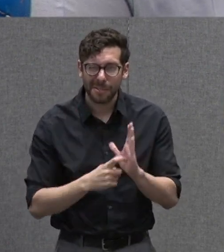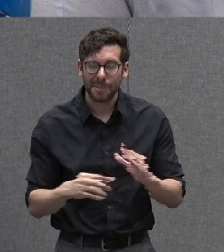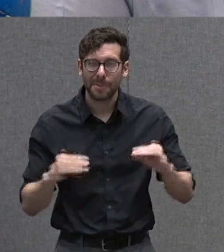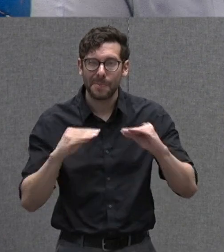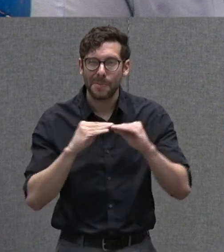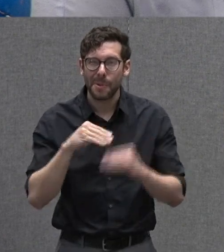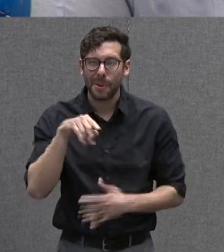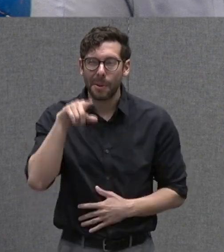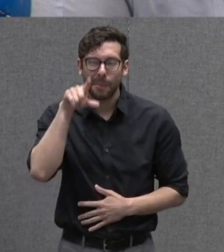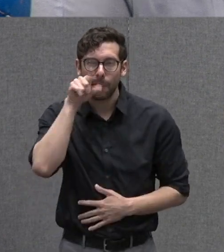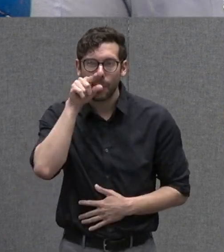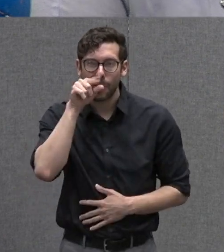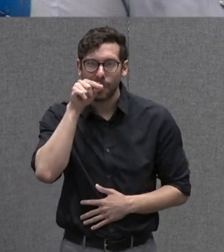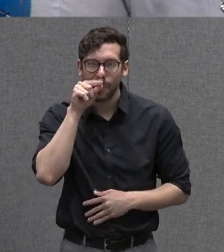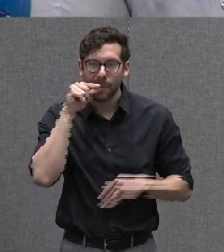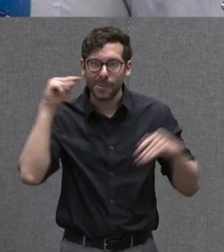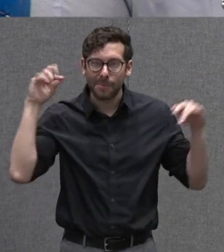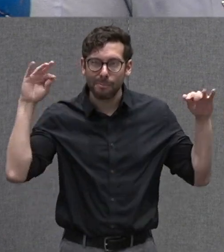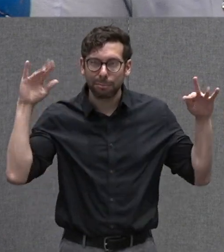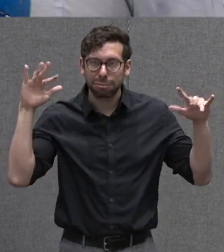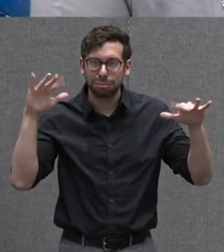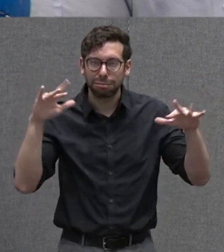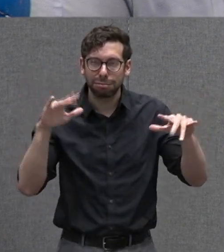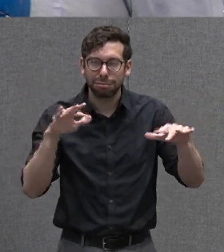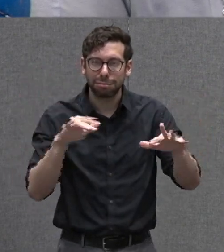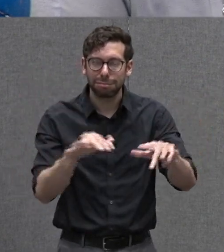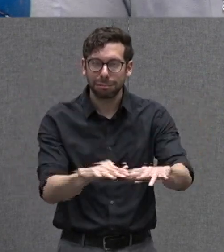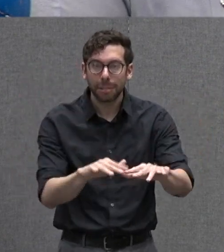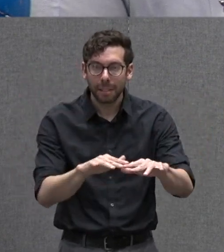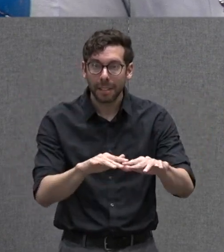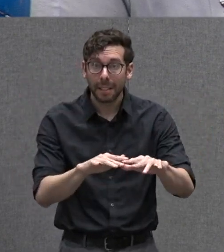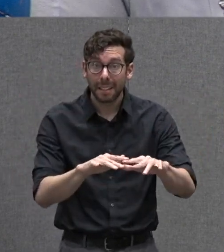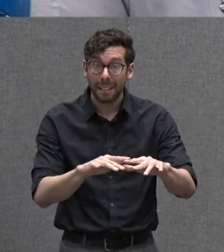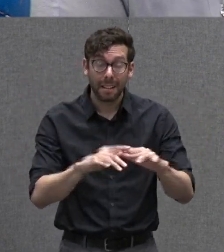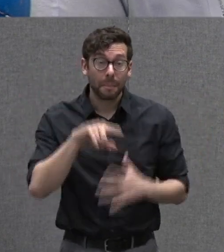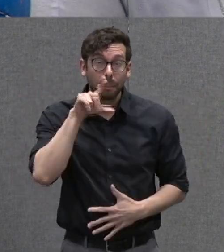And that those birds eat my seeds? Sometimes you wonder that.